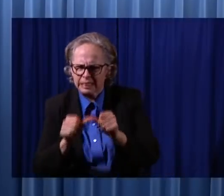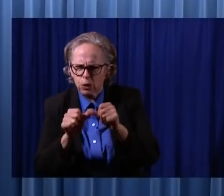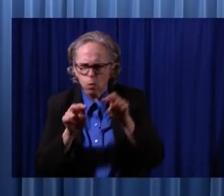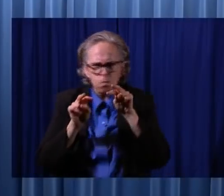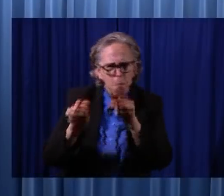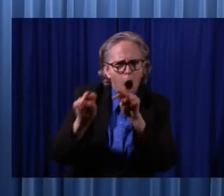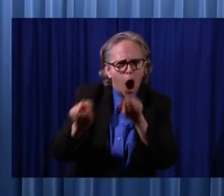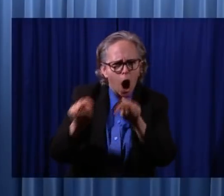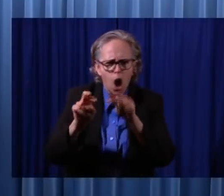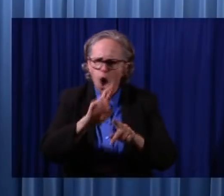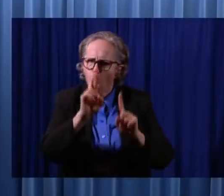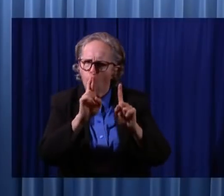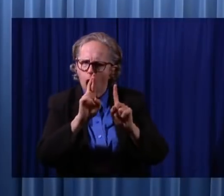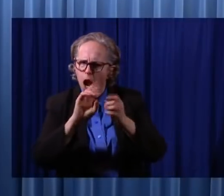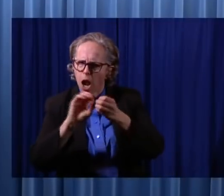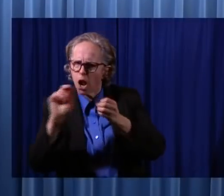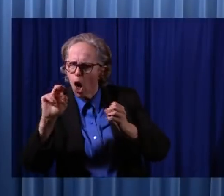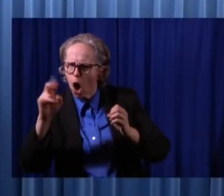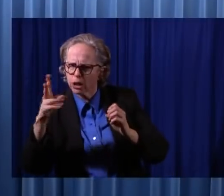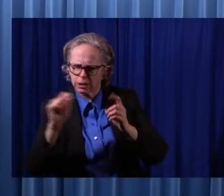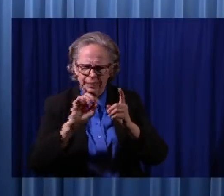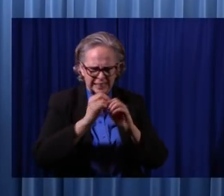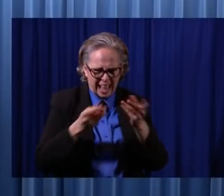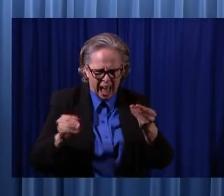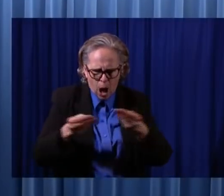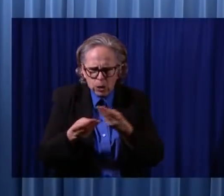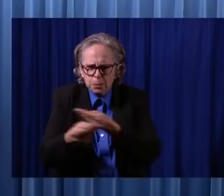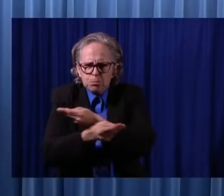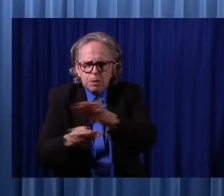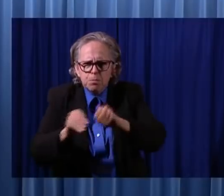SEEING IS A REPLICATION RATE IF IT'S ONE IT MEANS ONE PERSON IS